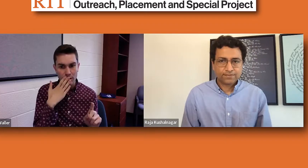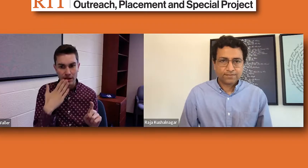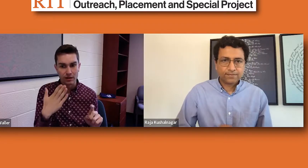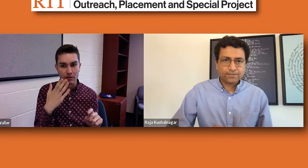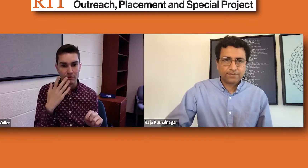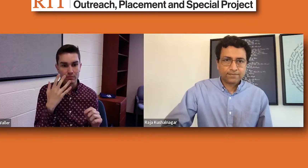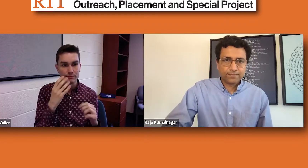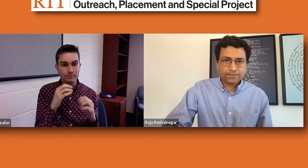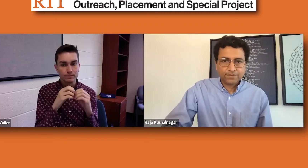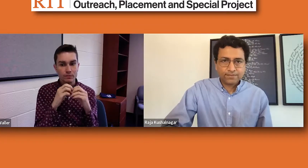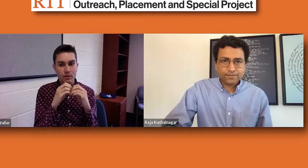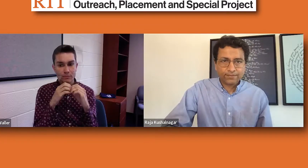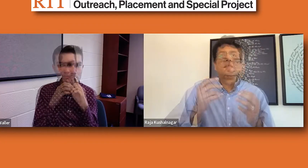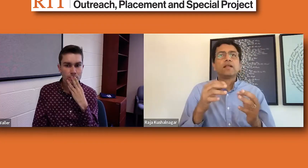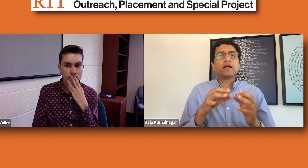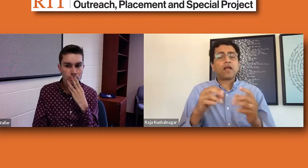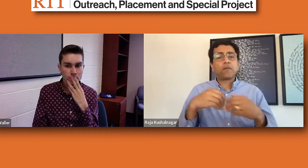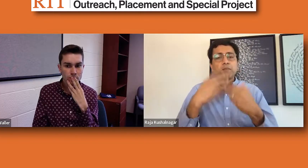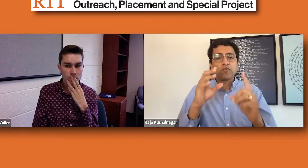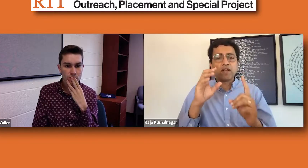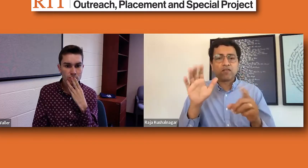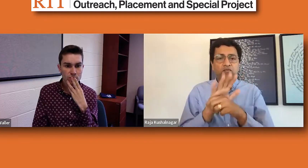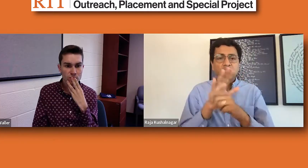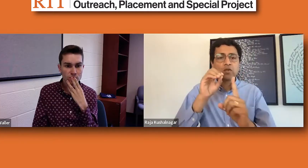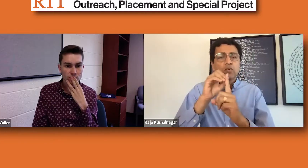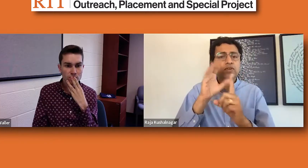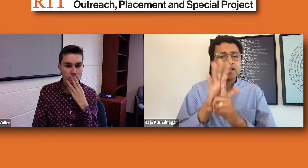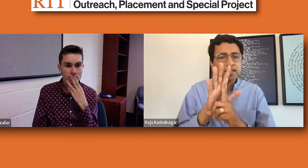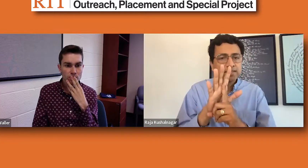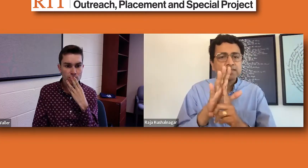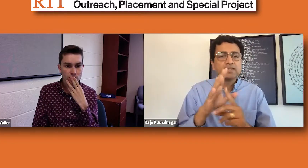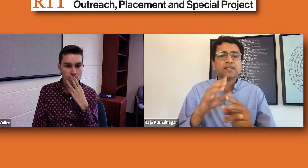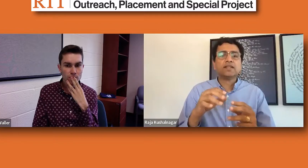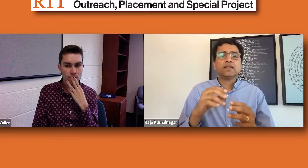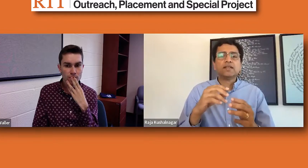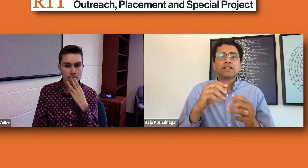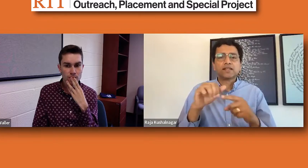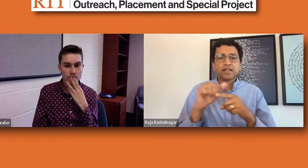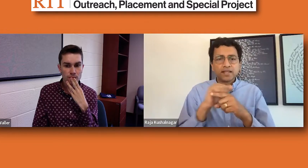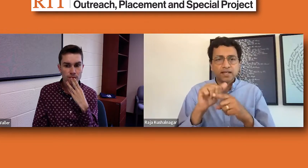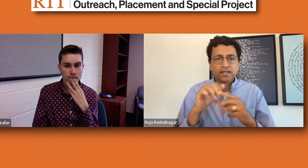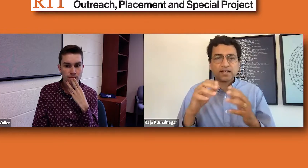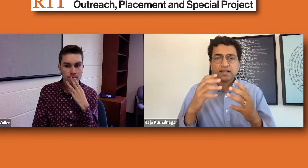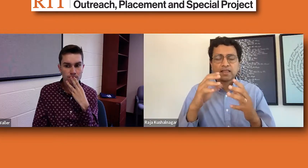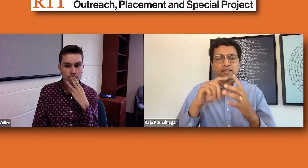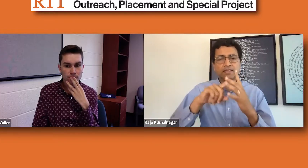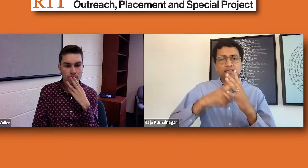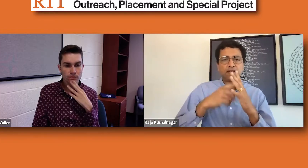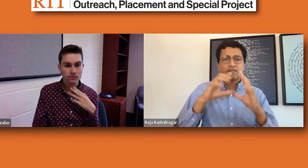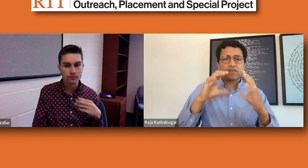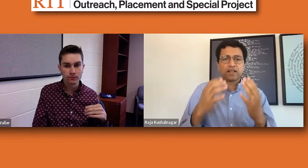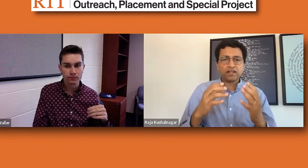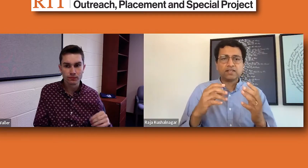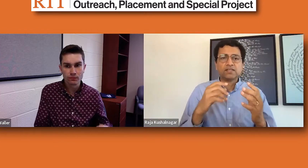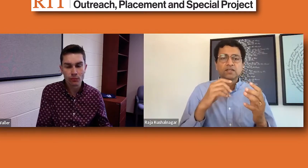What makes it successful? Yeah, we provide a full orientation and training in the program